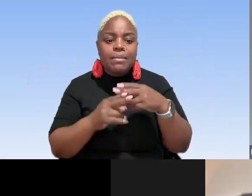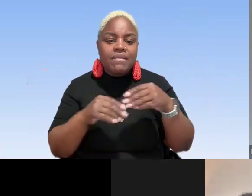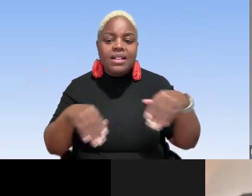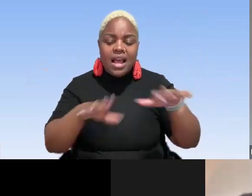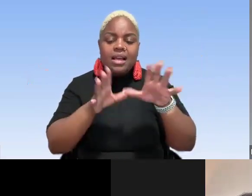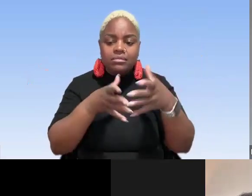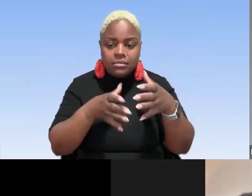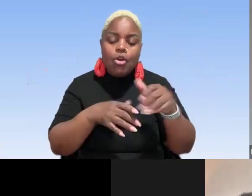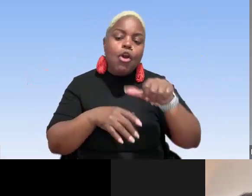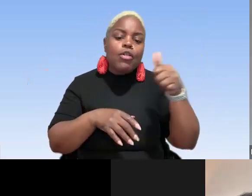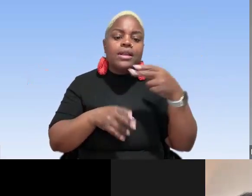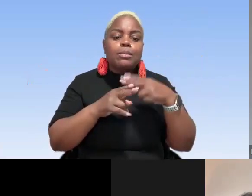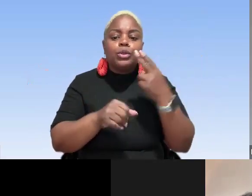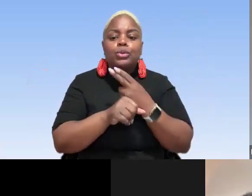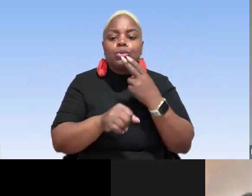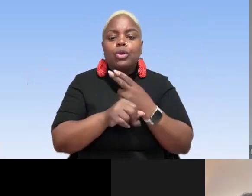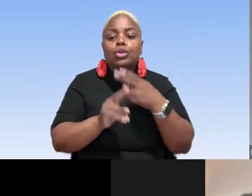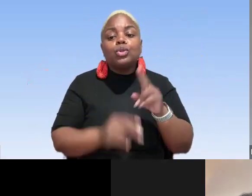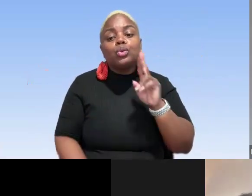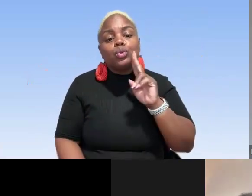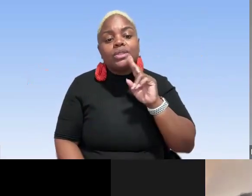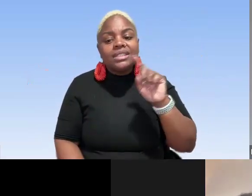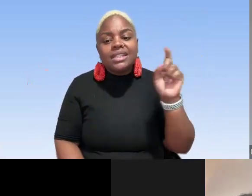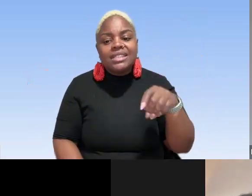Texas and Harris County, which is where I reside.